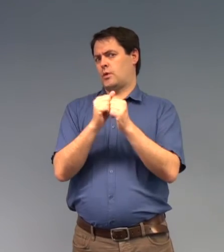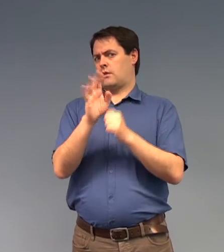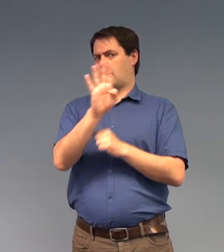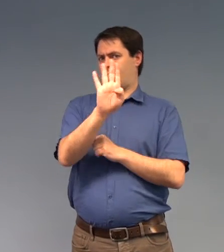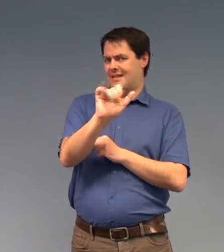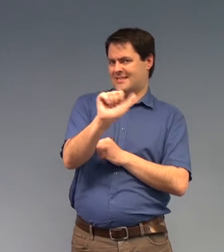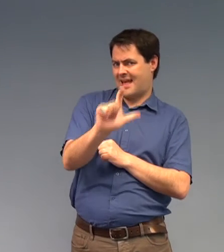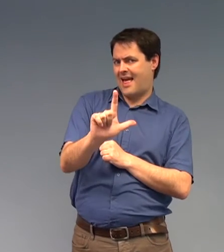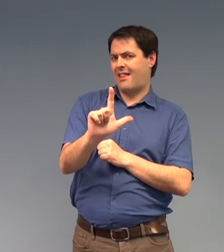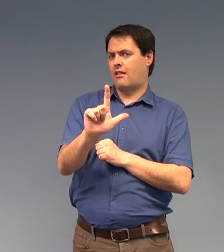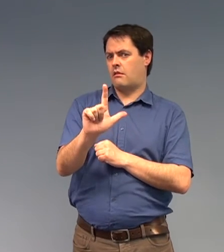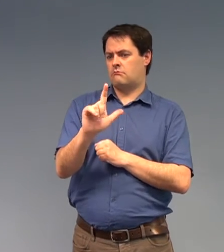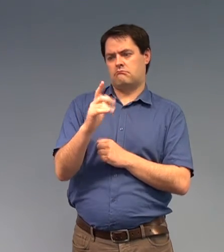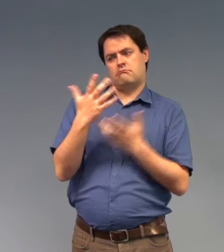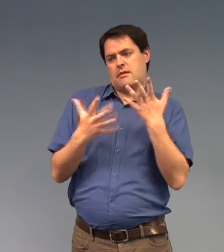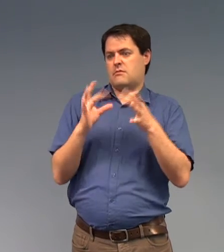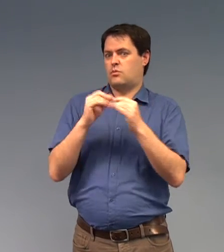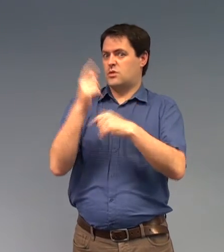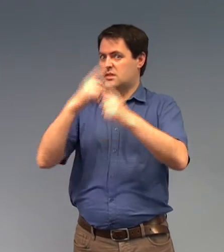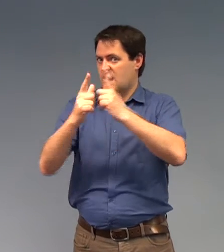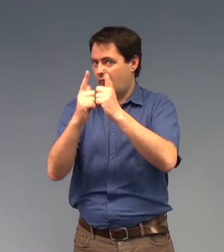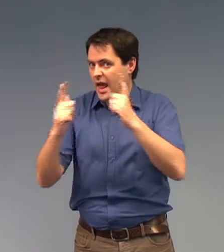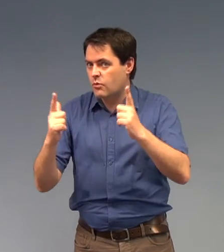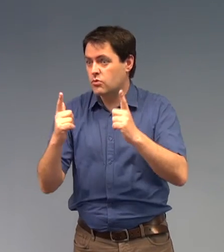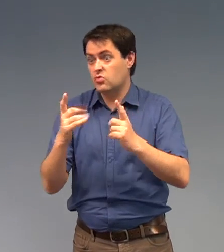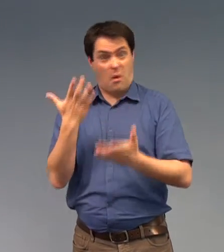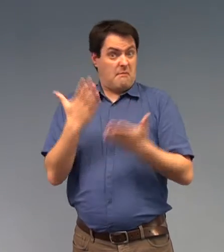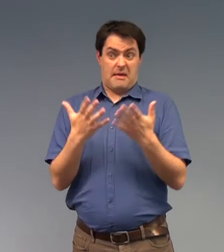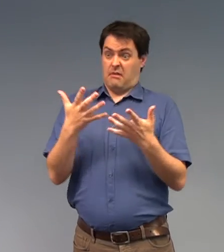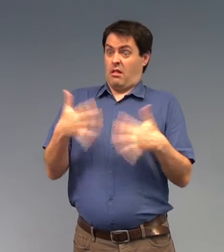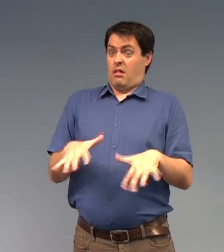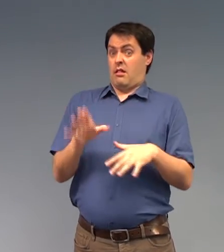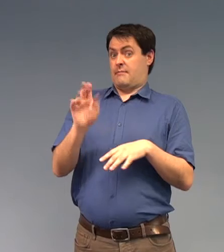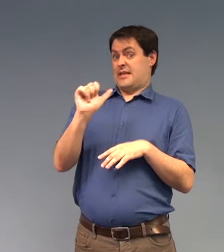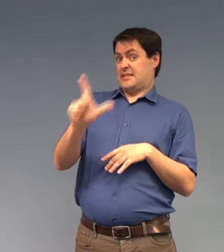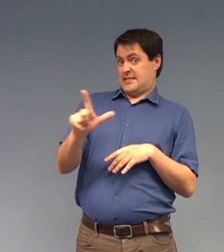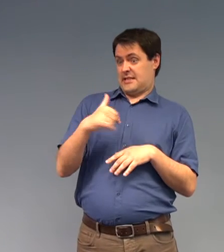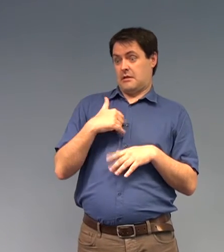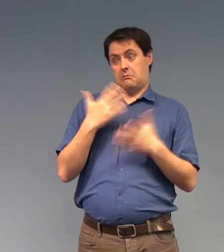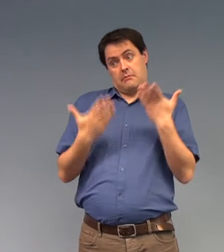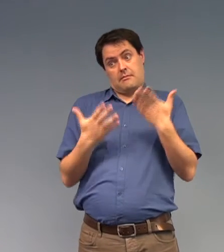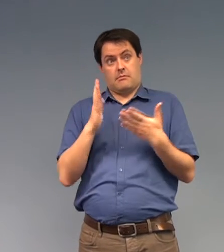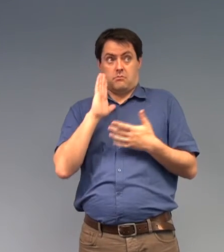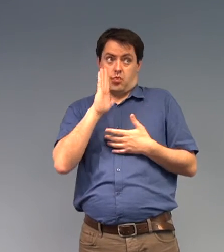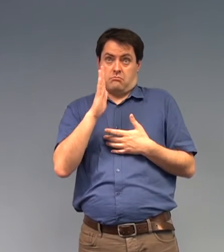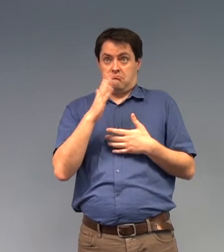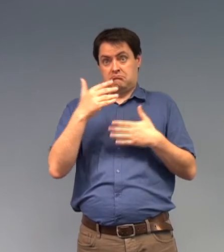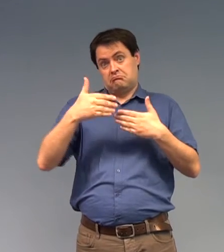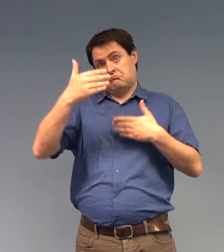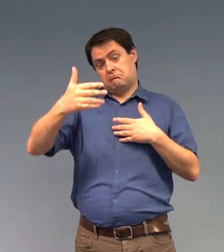Some of my data also appeared to have things that looked like the categories he found